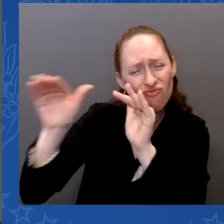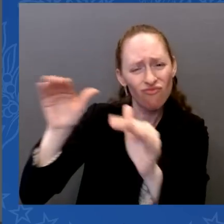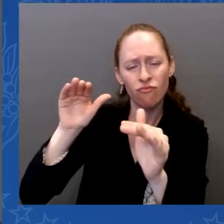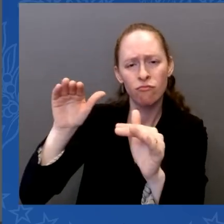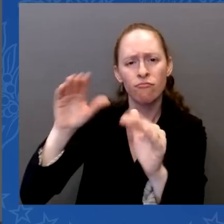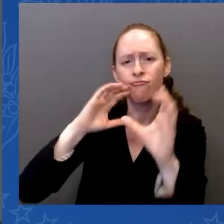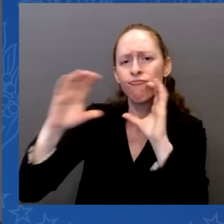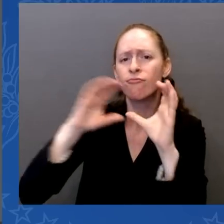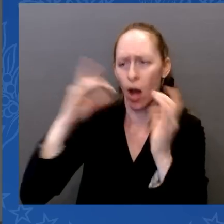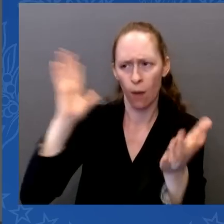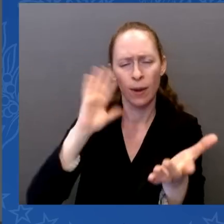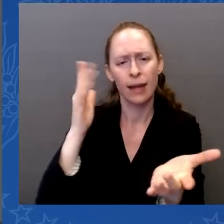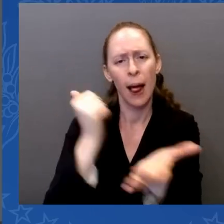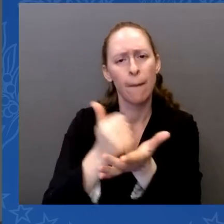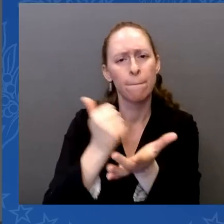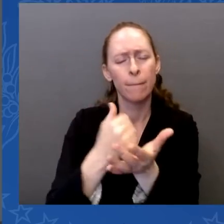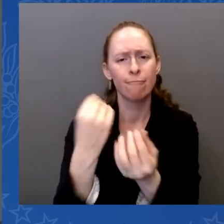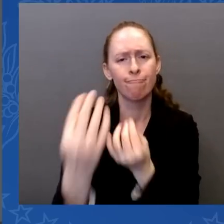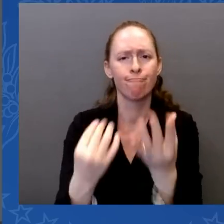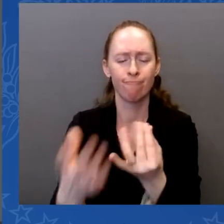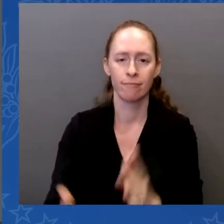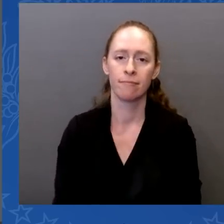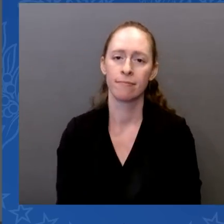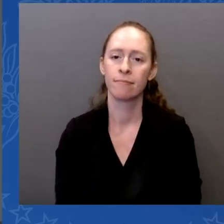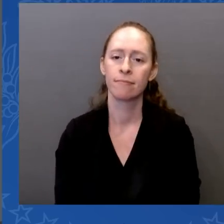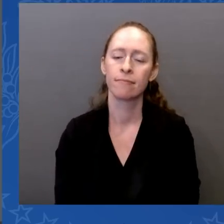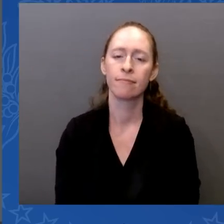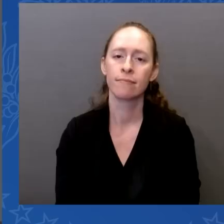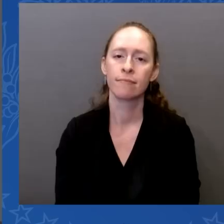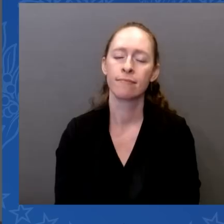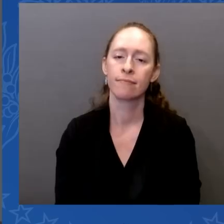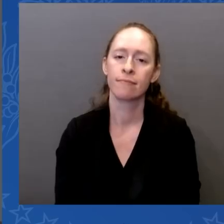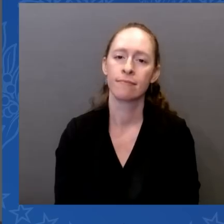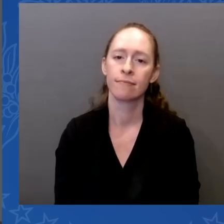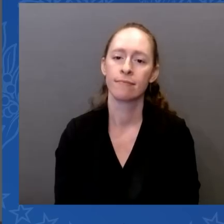on public assistance to help their communities recover as well.